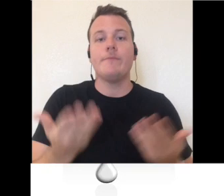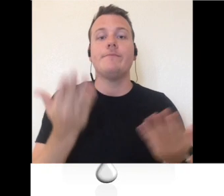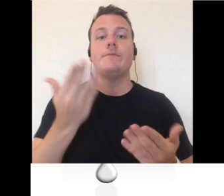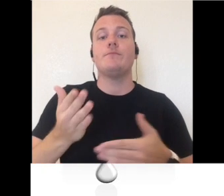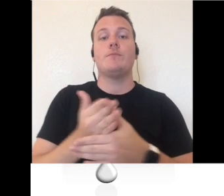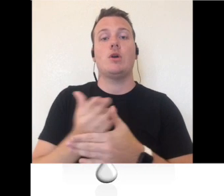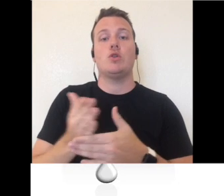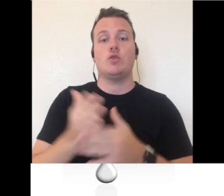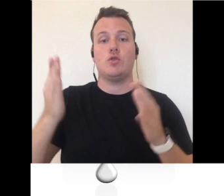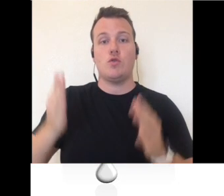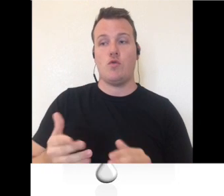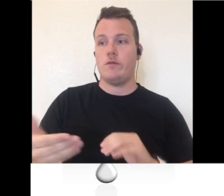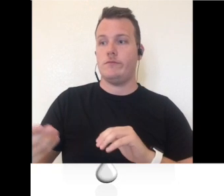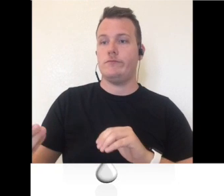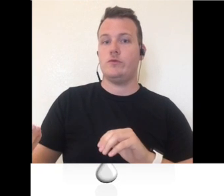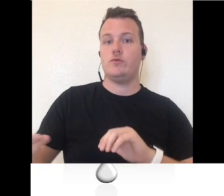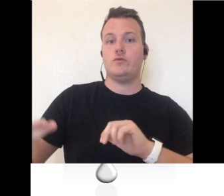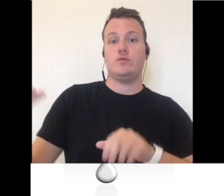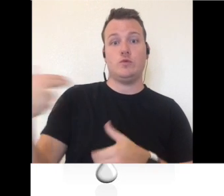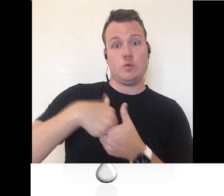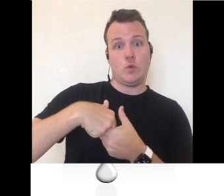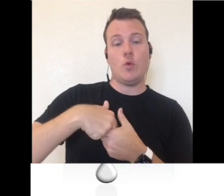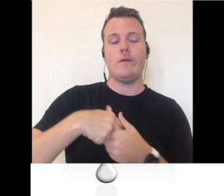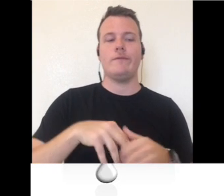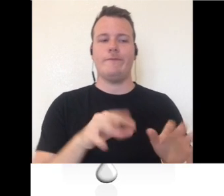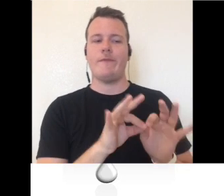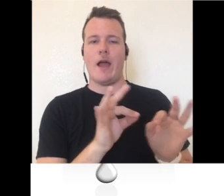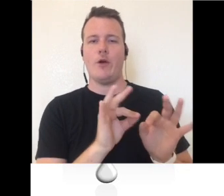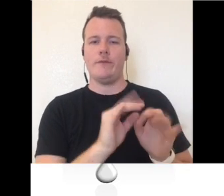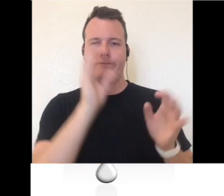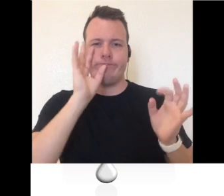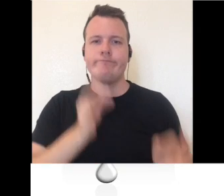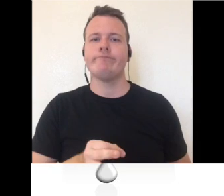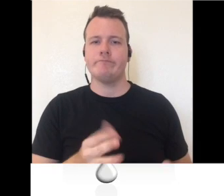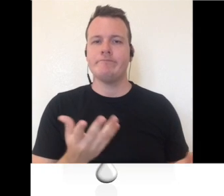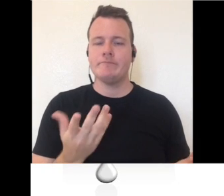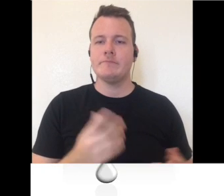your business. You may- you may need to take in a partner, and then the business